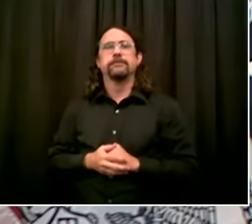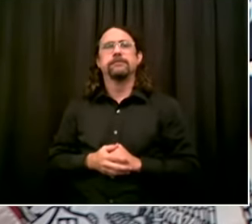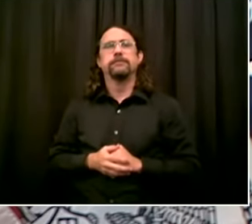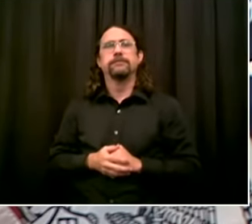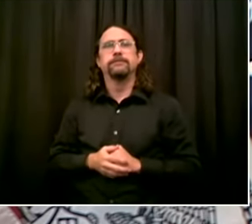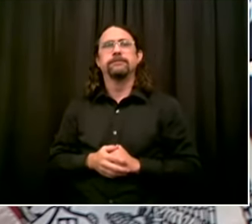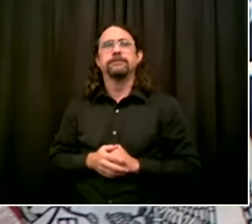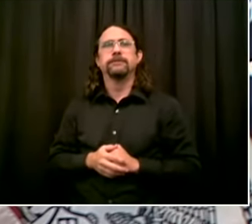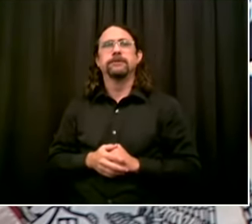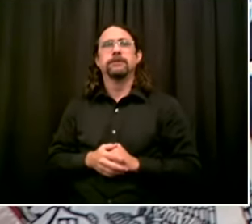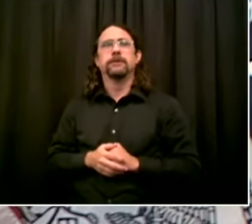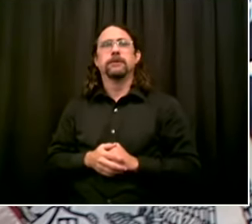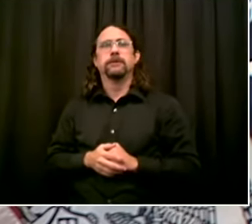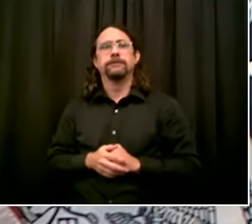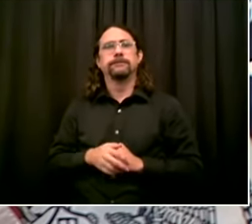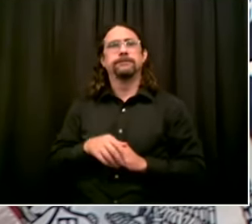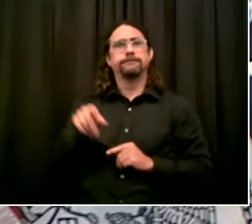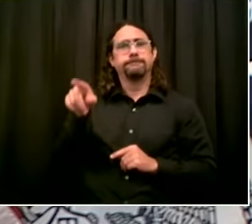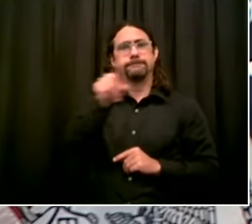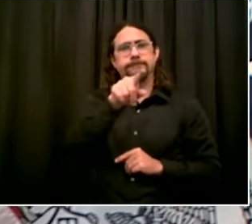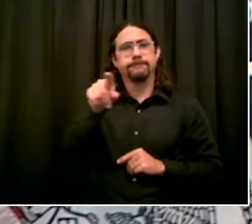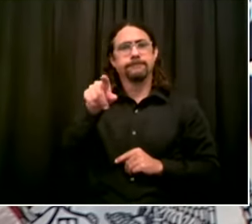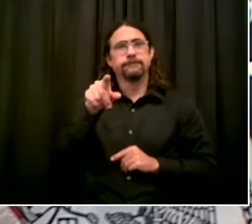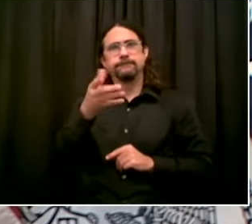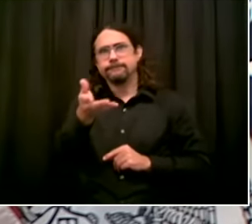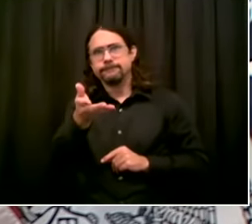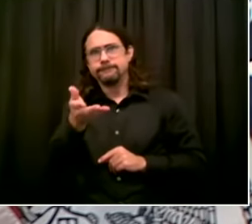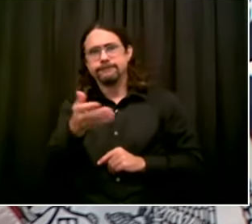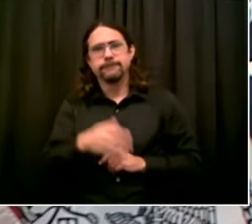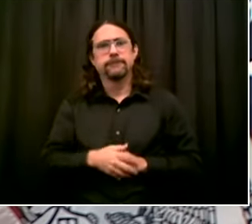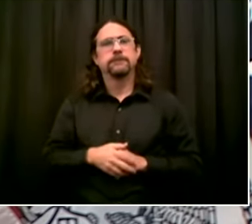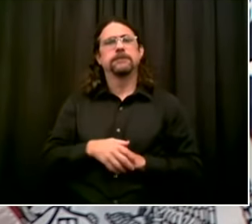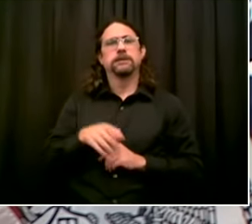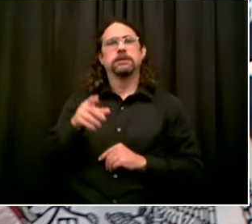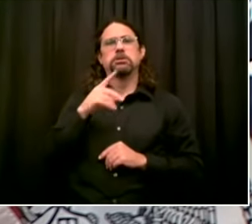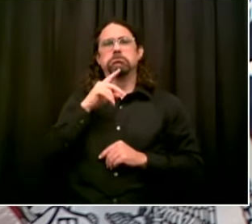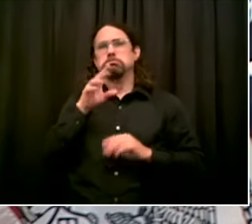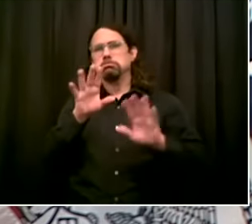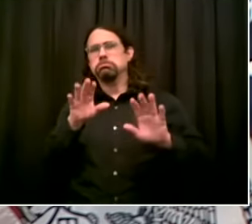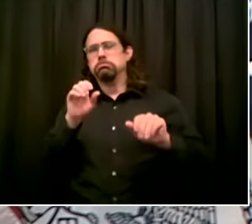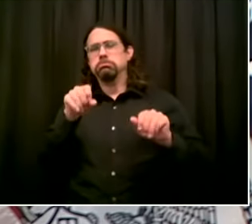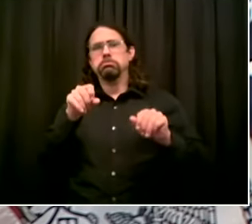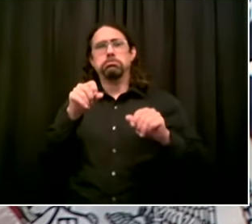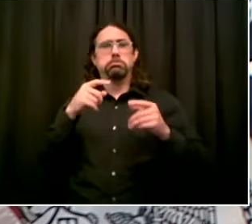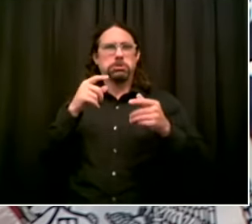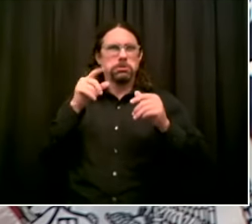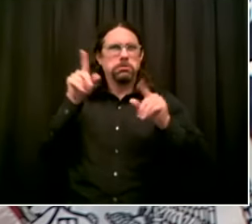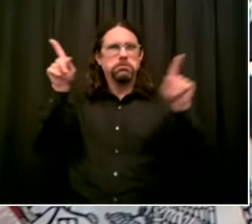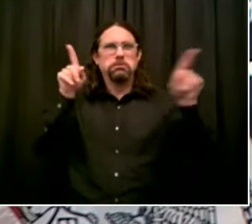CONVERSATION. I AM ACTUALLY VERY PROUD OF THE KIND OF WORKING RELATIONSHIP WE HAVE BEEN ABLE